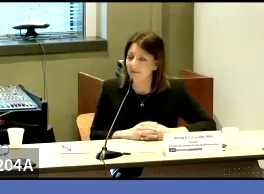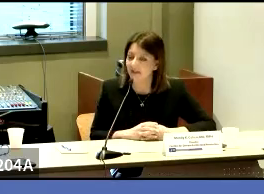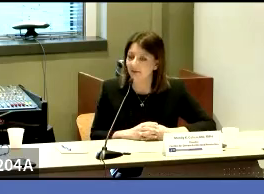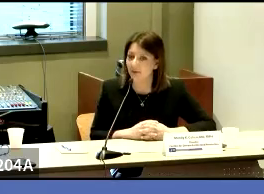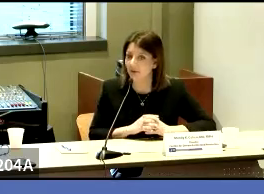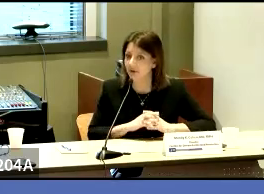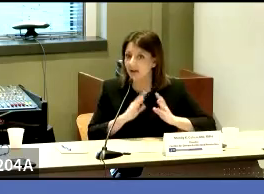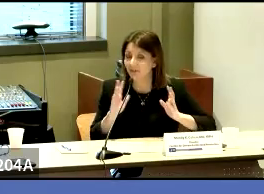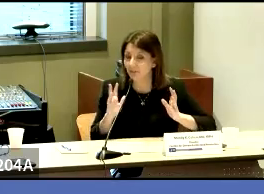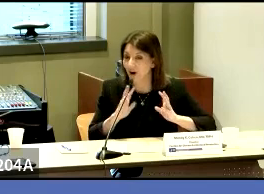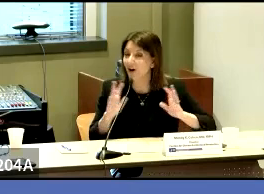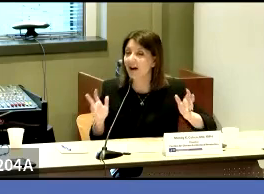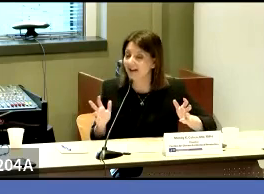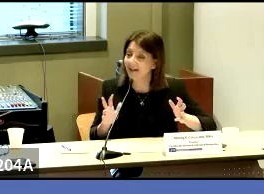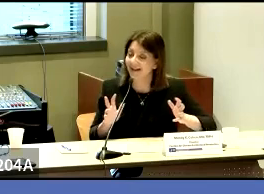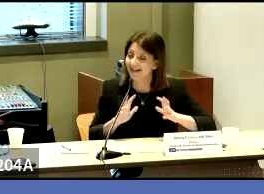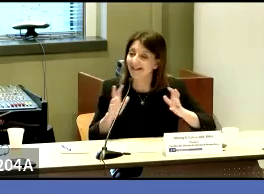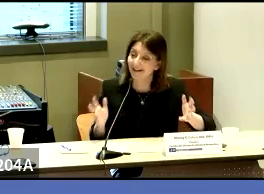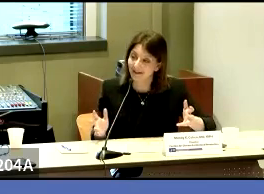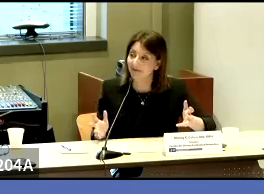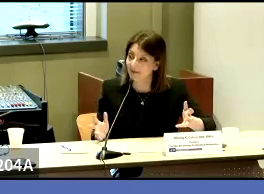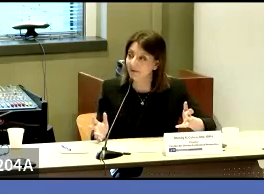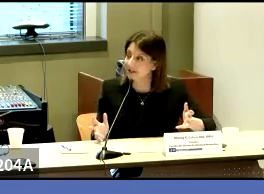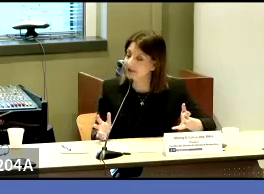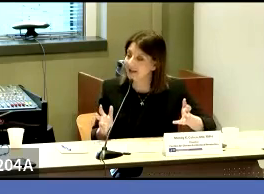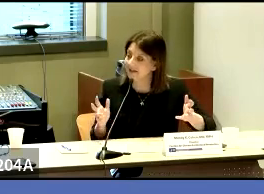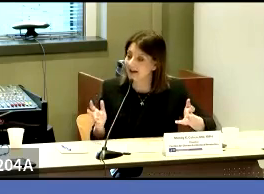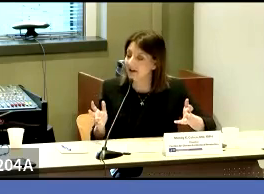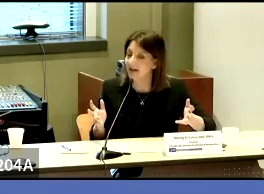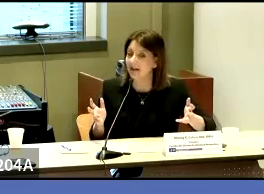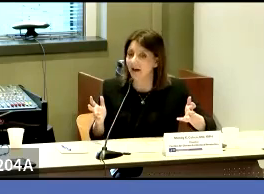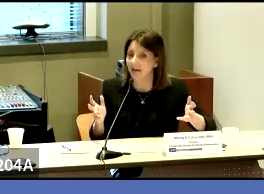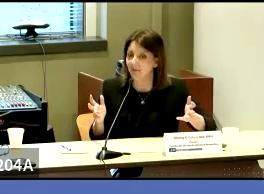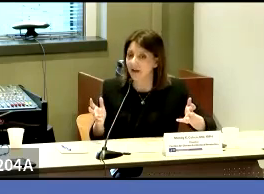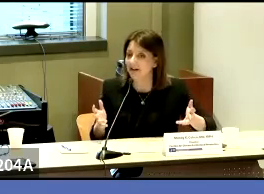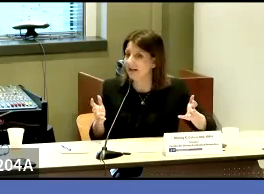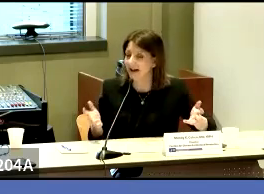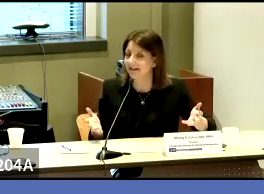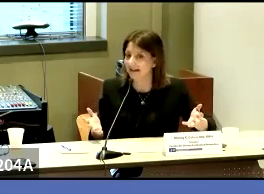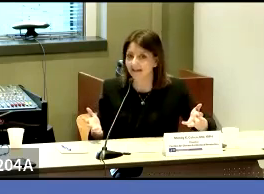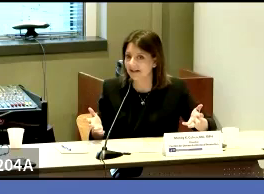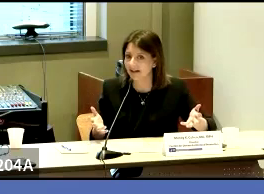This is where we're archiving a ton of information that is not readily accessed